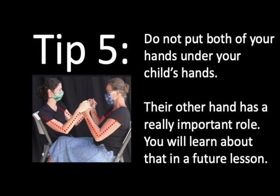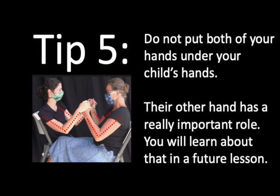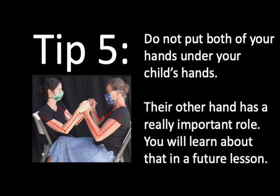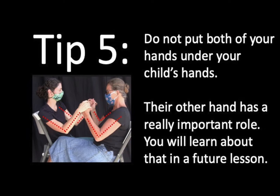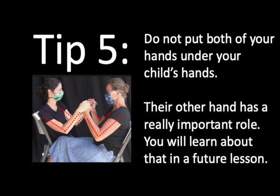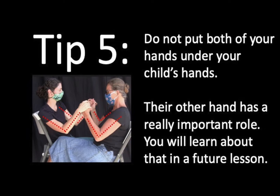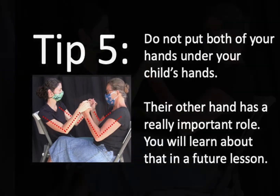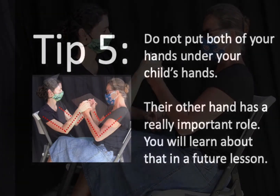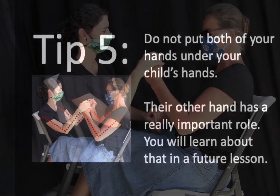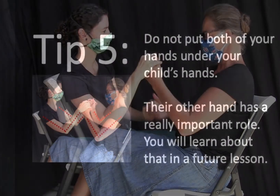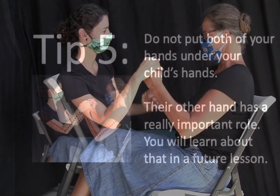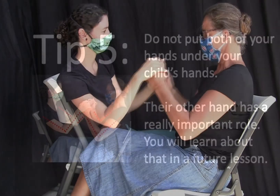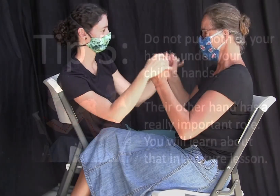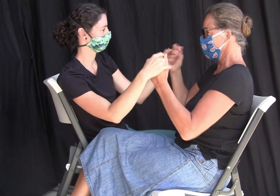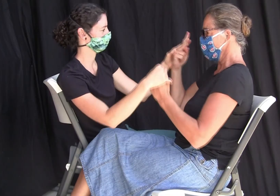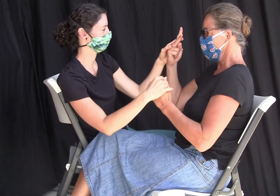You'll learn about that in a future lesson.